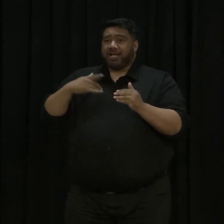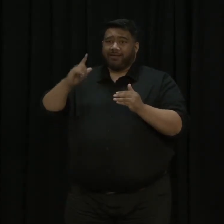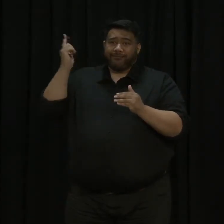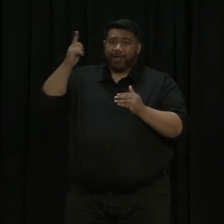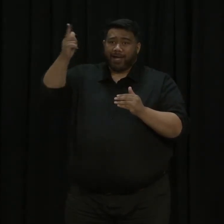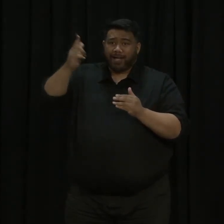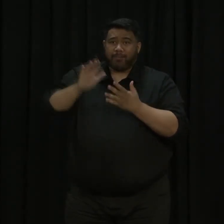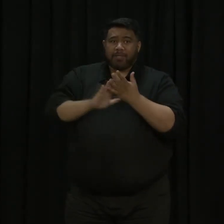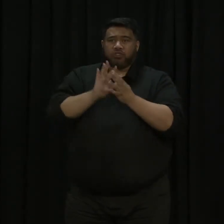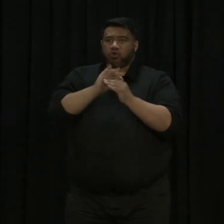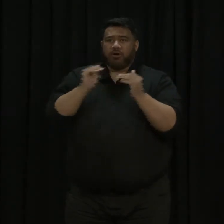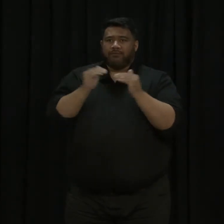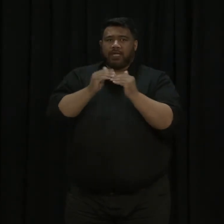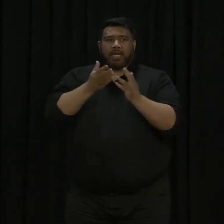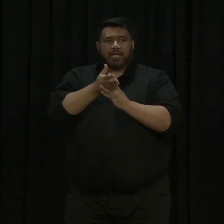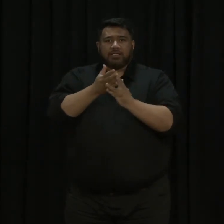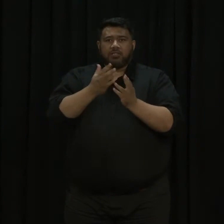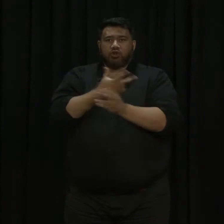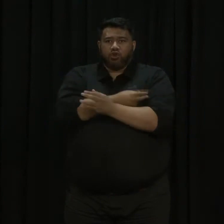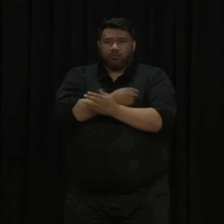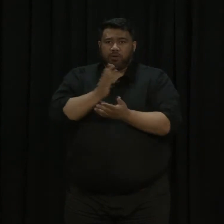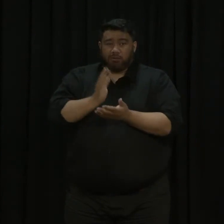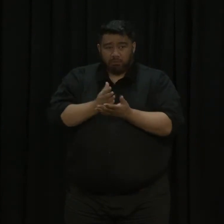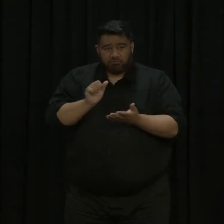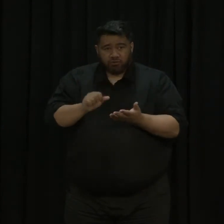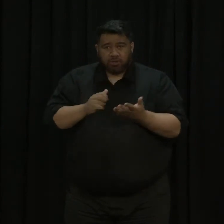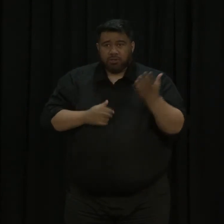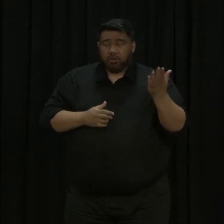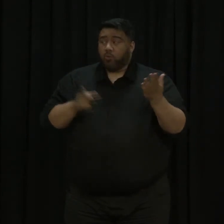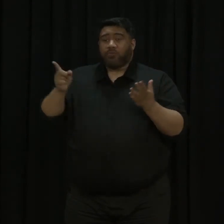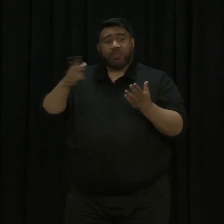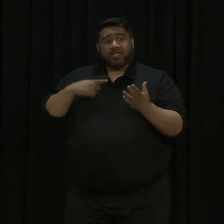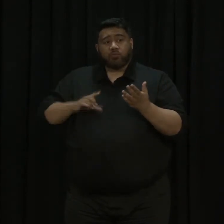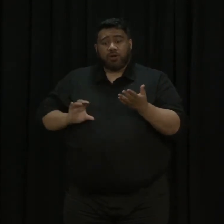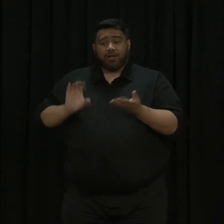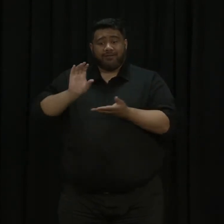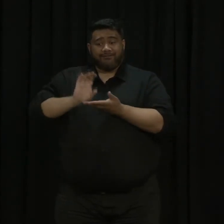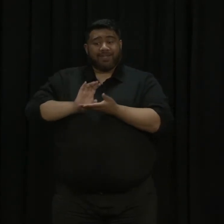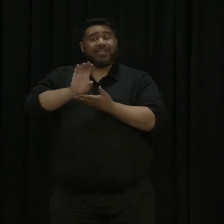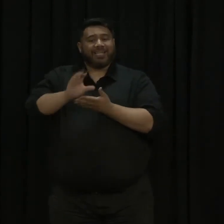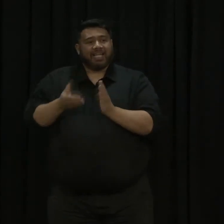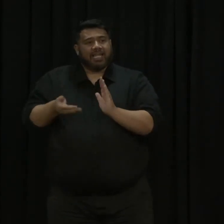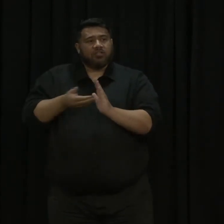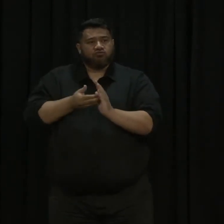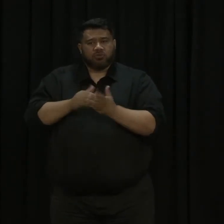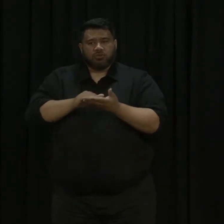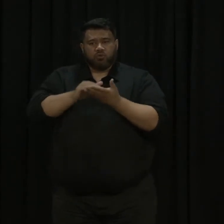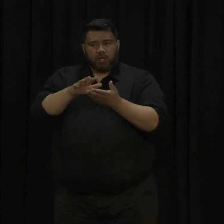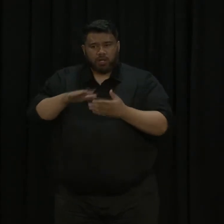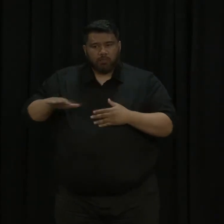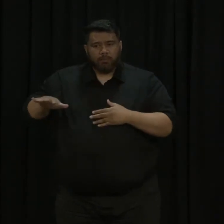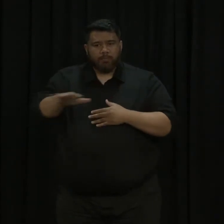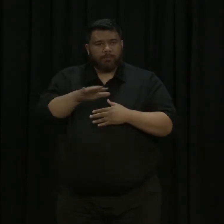So in a rural community, is that just another example of inequities for Maoris who live